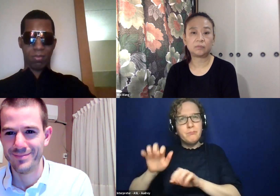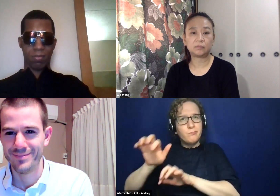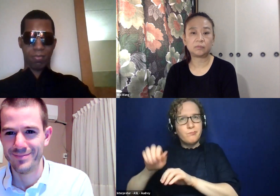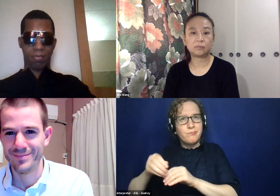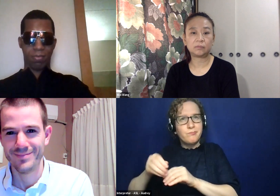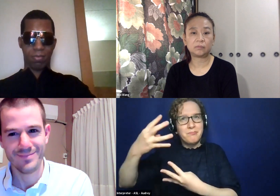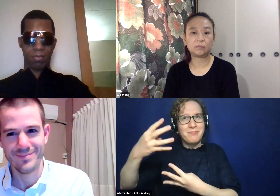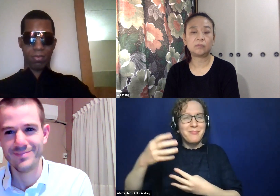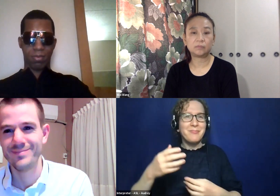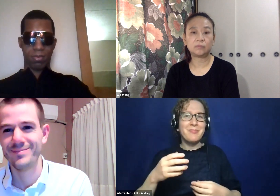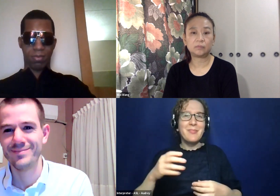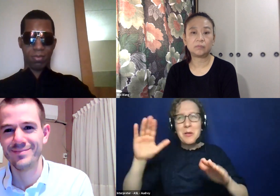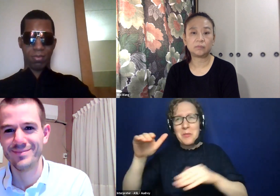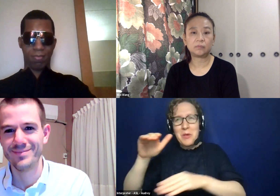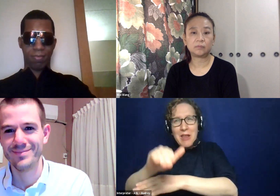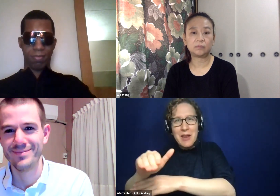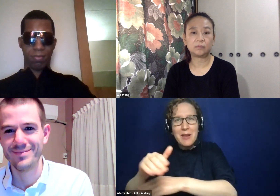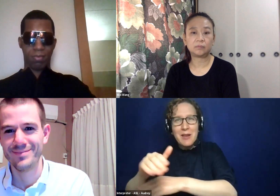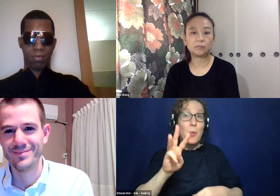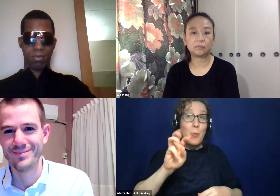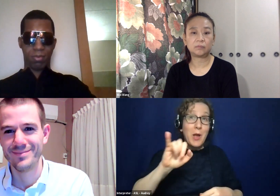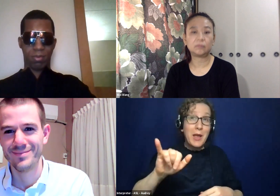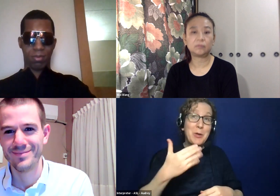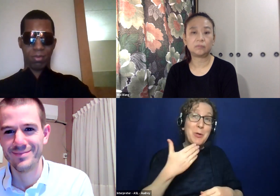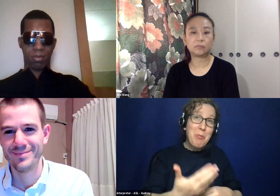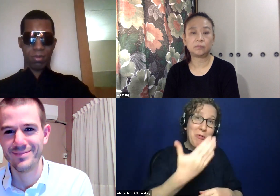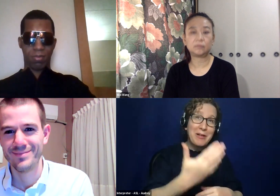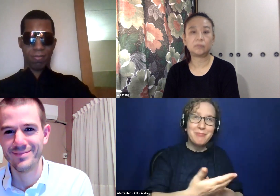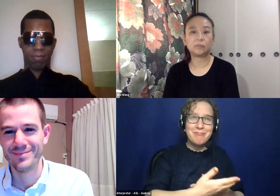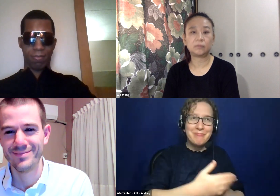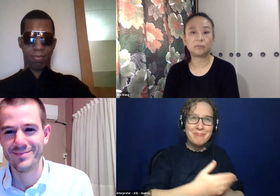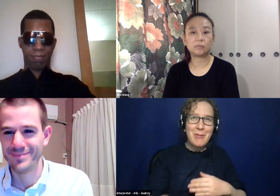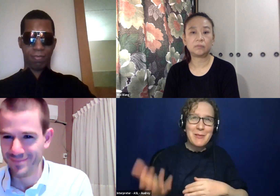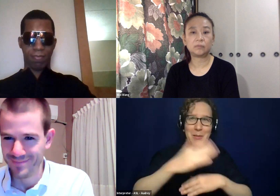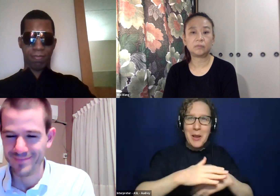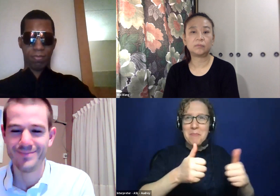of your day, and a great rest of your week, as well. And thank you so much for joining us. Bye.